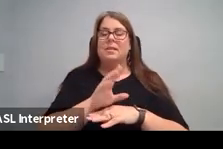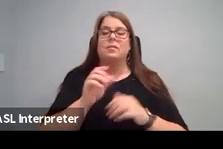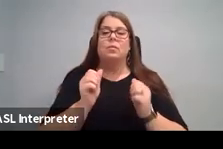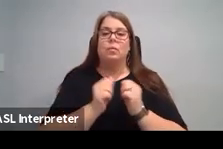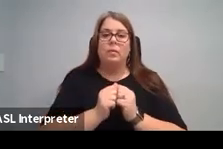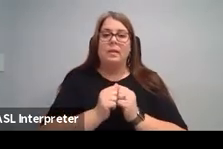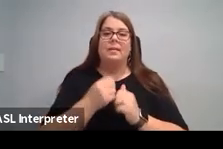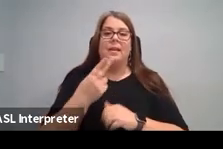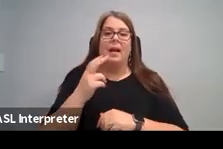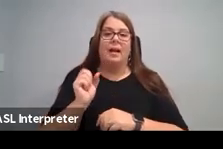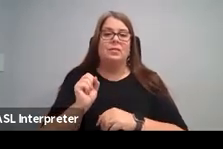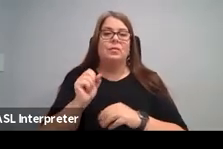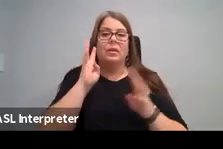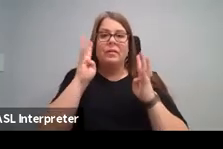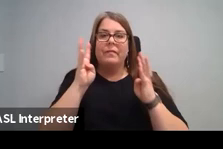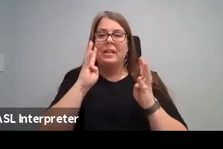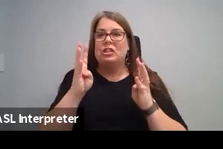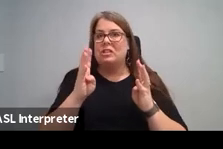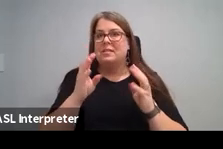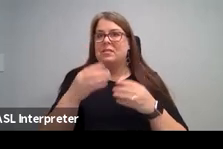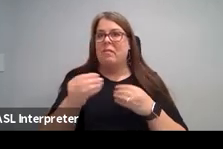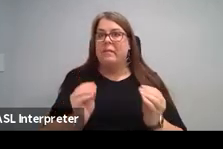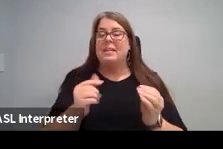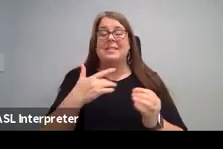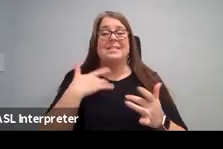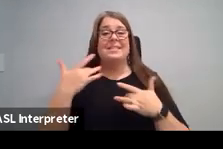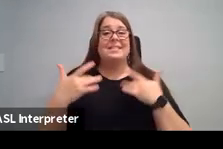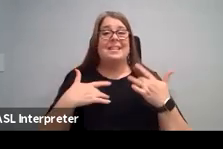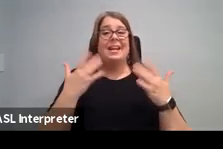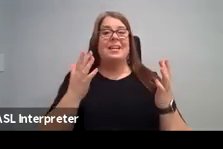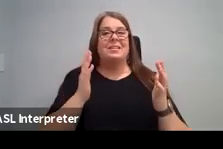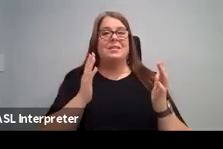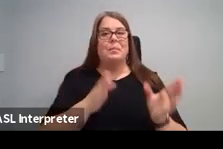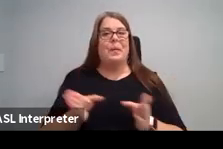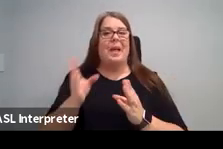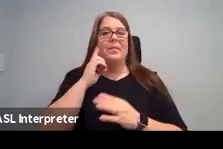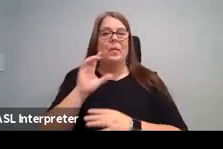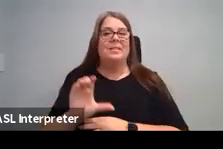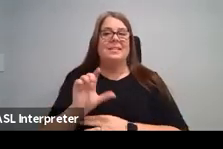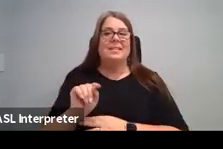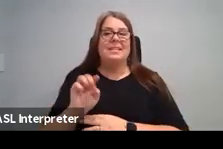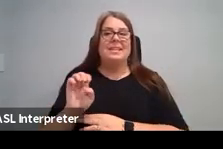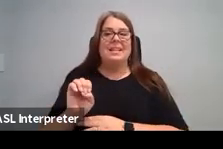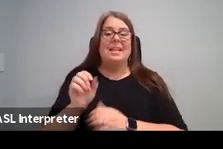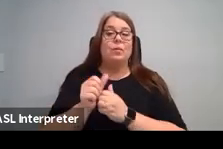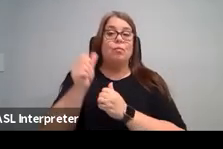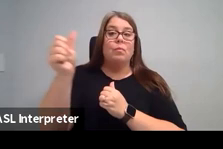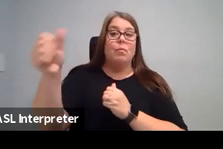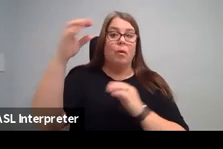Allison Frenzel : And we are excited to present for you, planning for CTE remote instruction strategies tools and best practice.